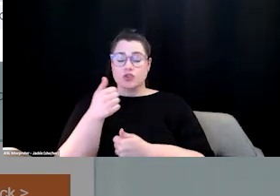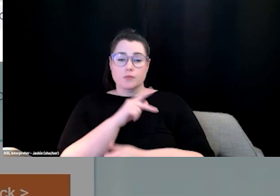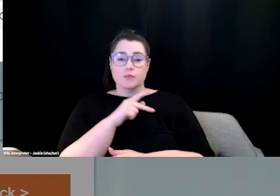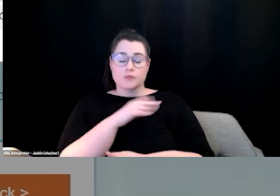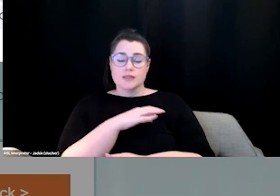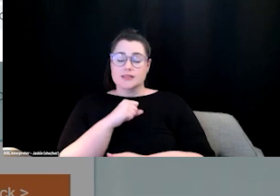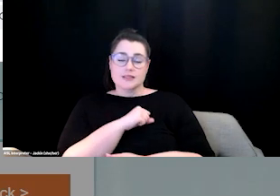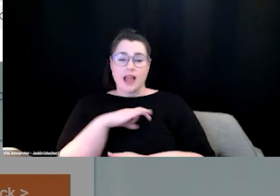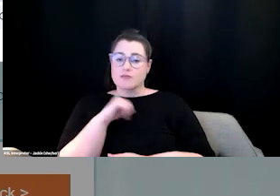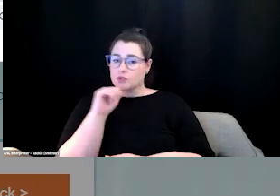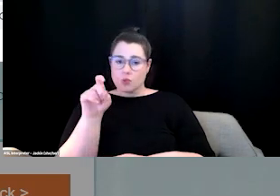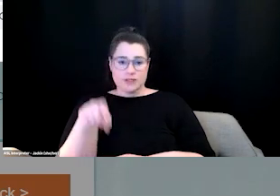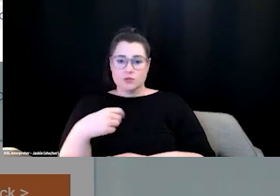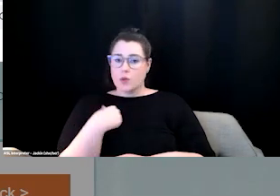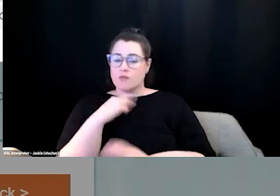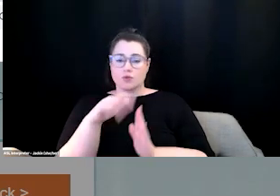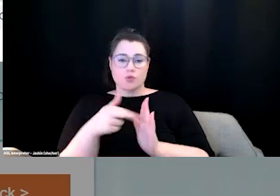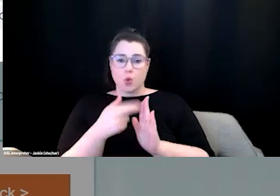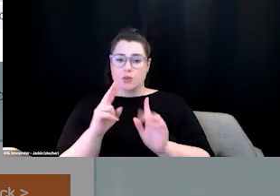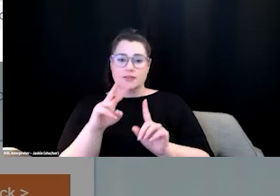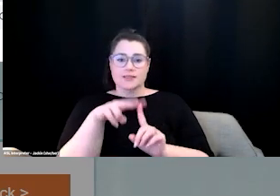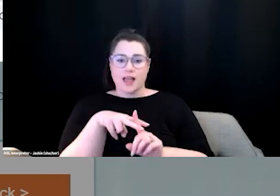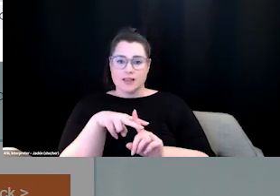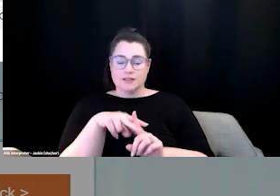So I'm just going to go ahead and add a test user here.